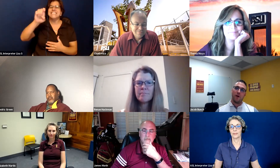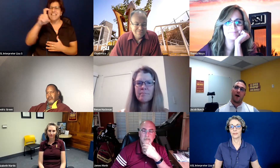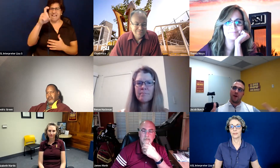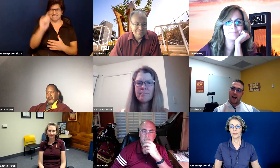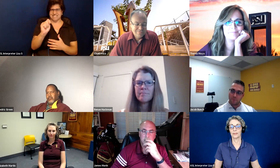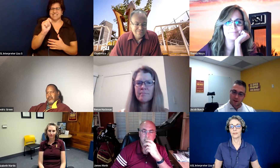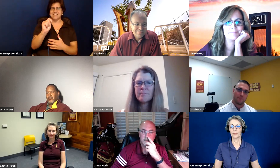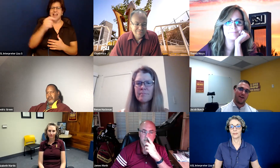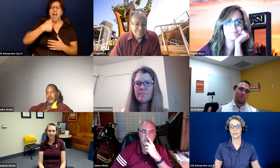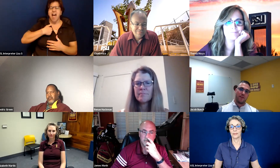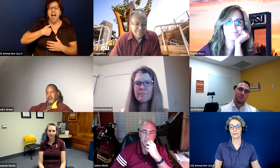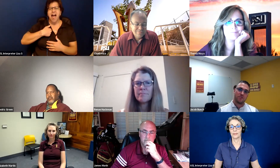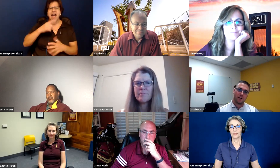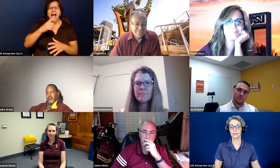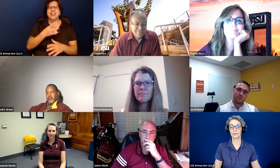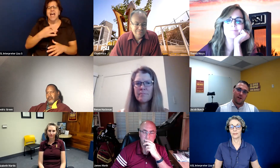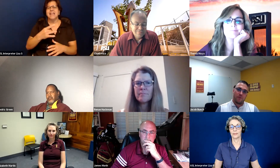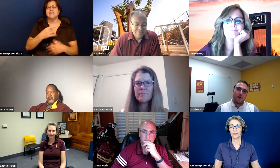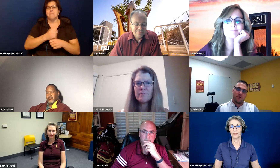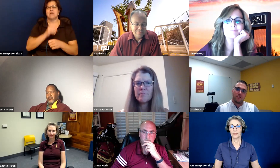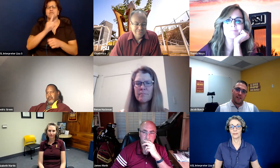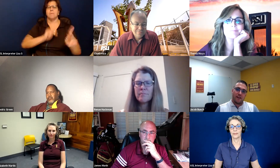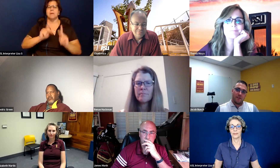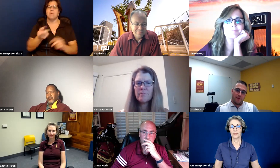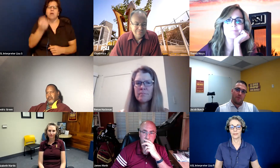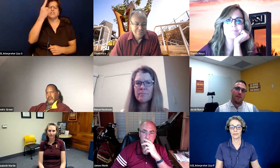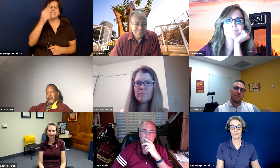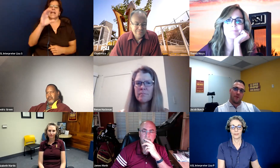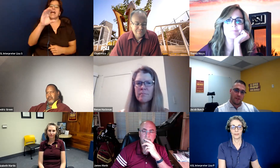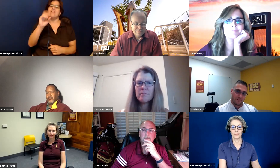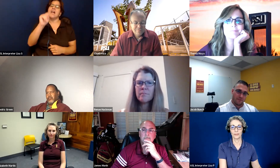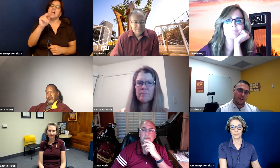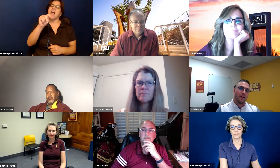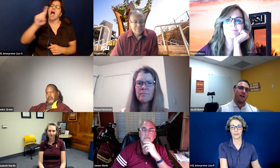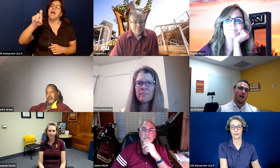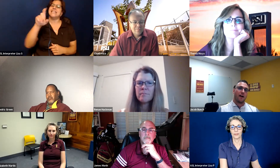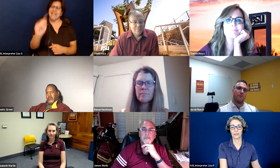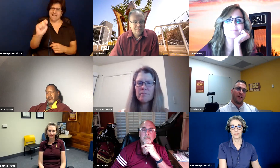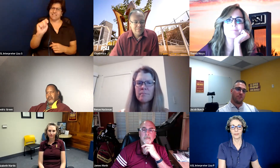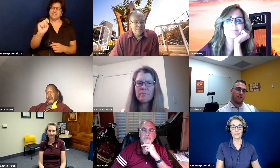when I'm collaborating with an instructor to help them understand that the placement of that accommodation